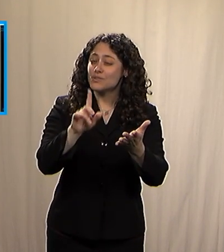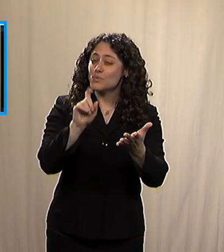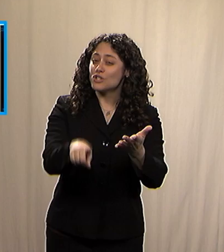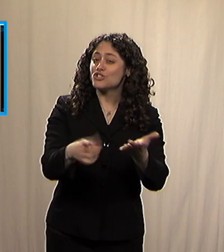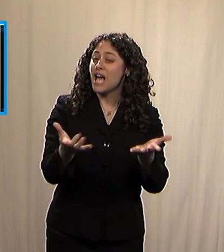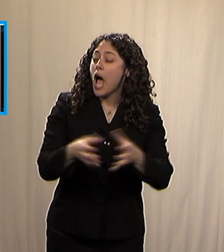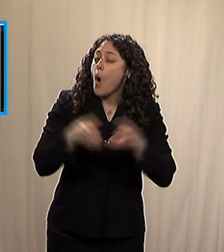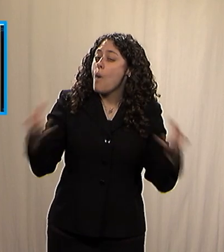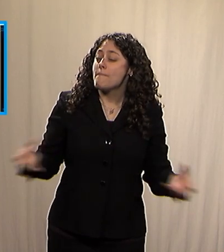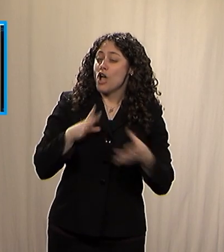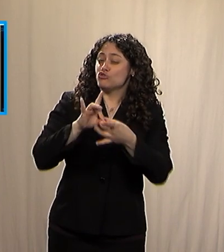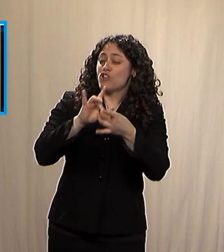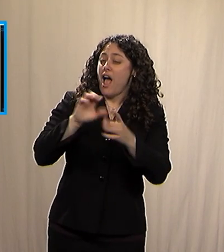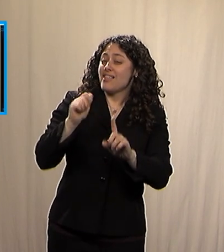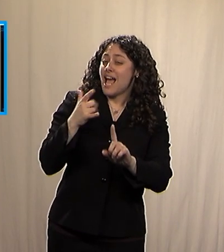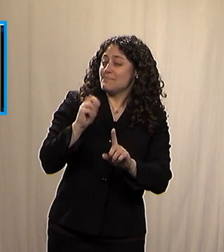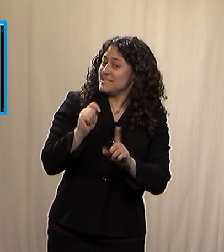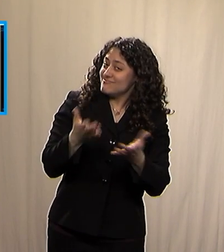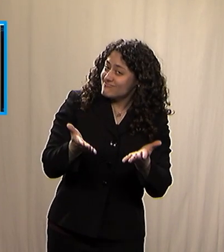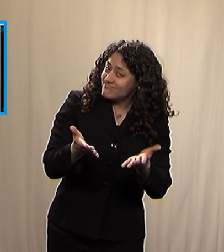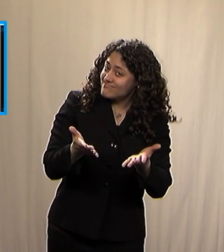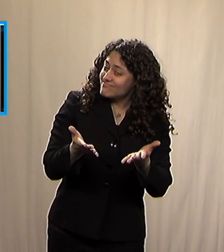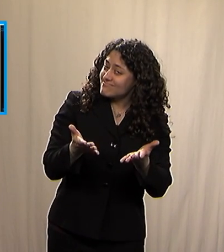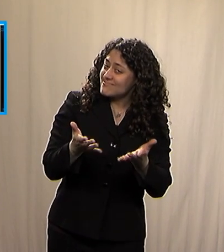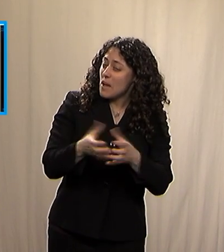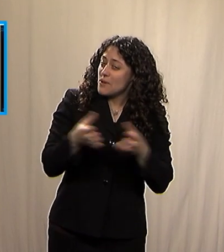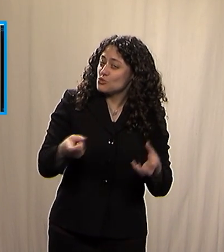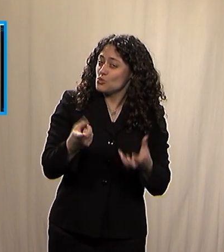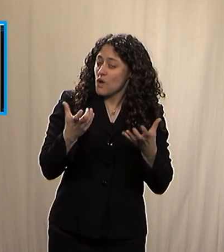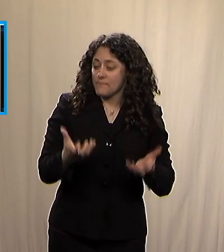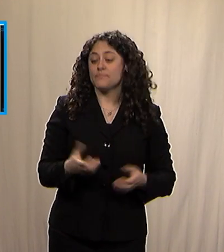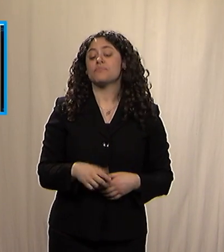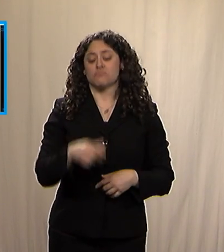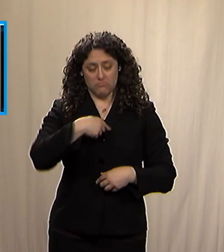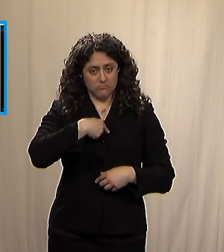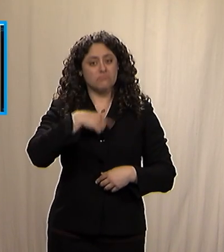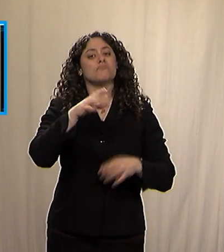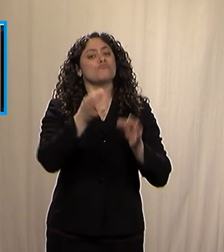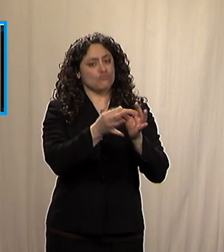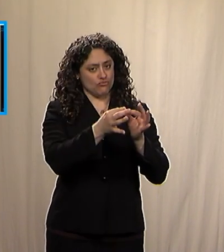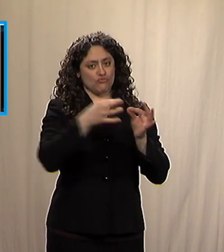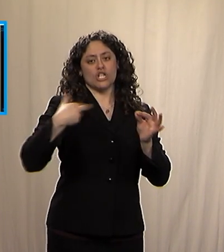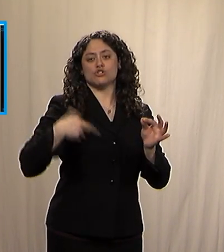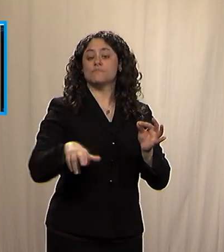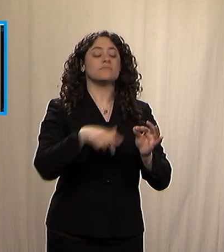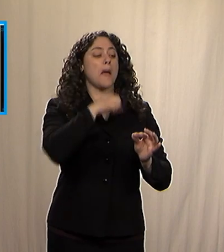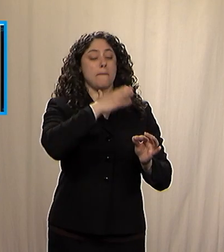Having done religious interpreting in a tradition which is not my own, but which I'm comfortable with